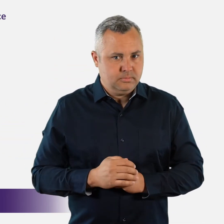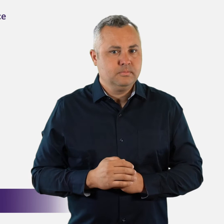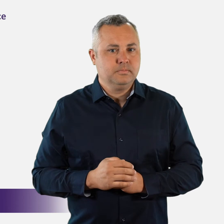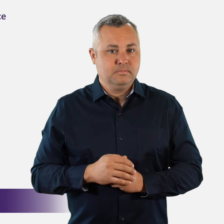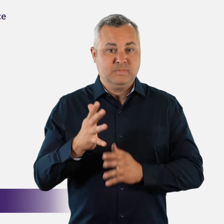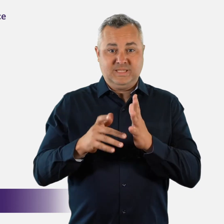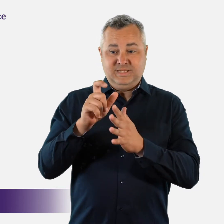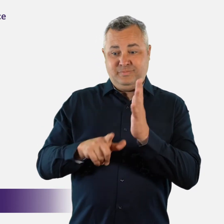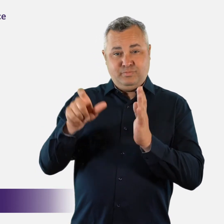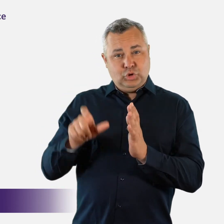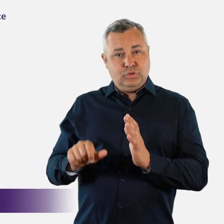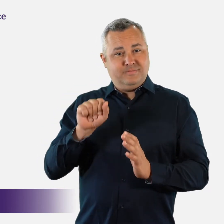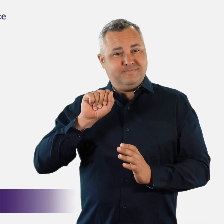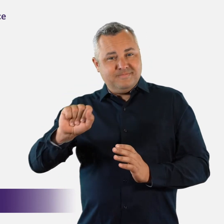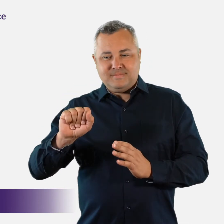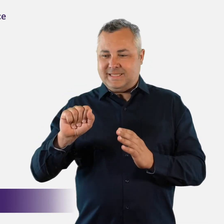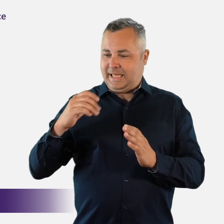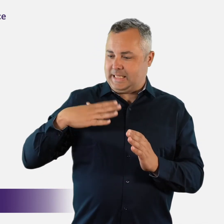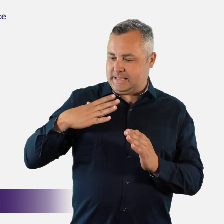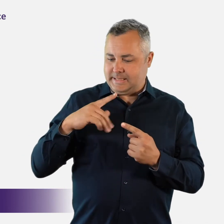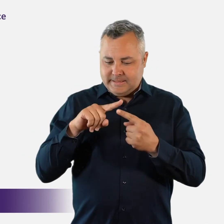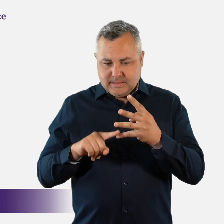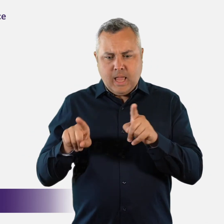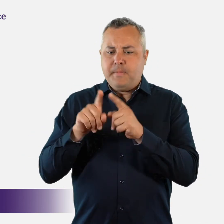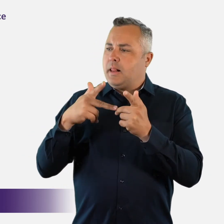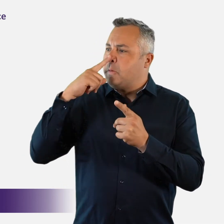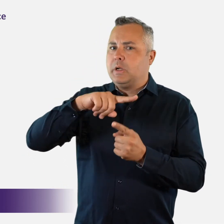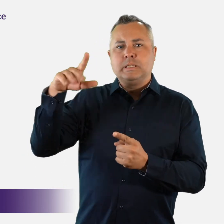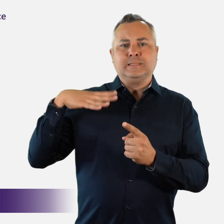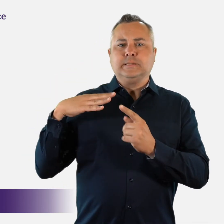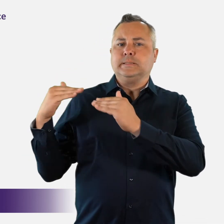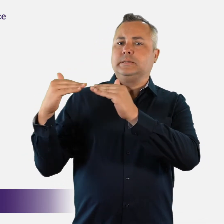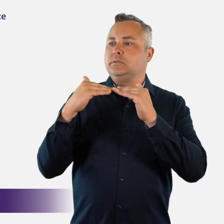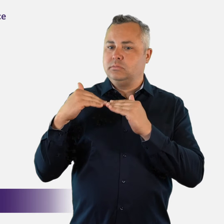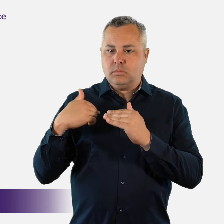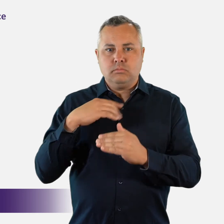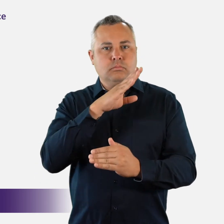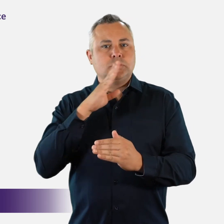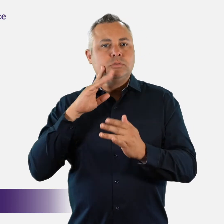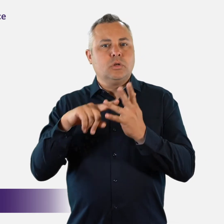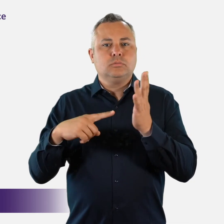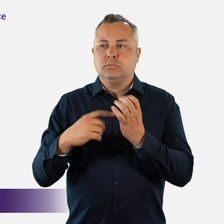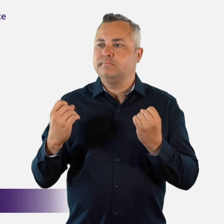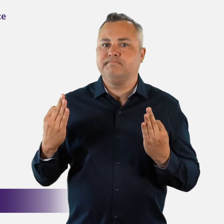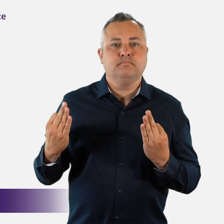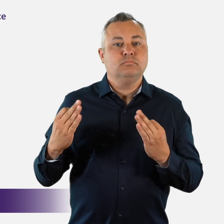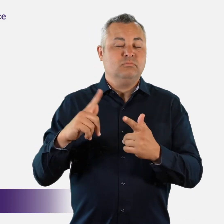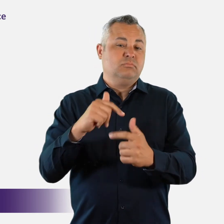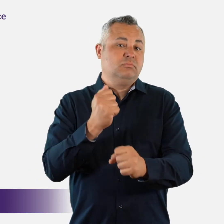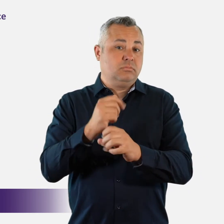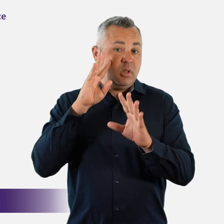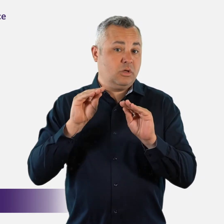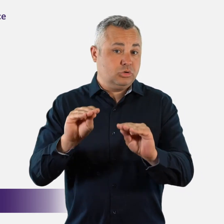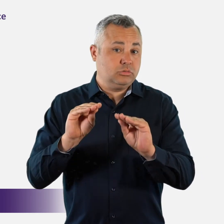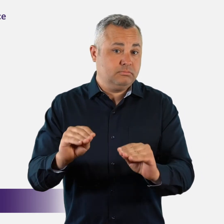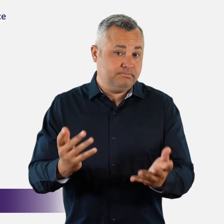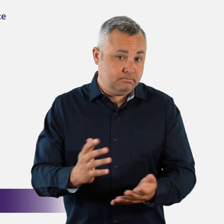that involves depriving a person with disability of the basic necessities of life, including education.